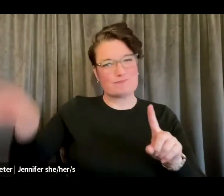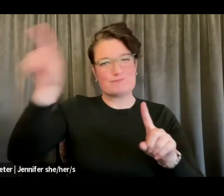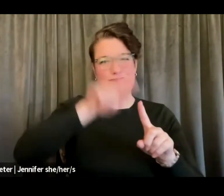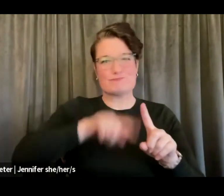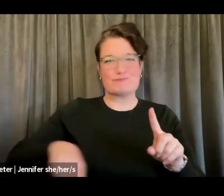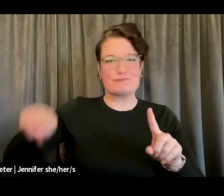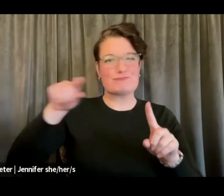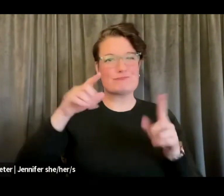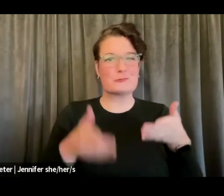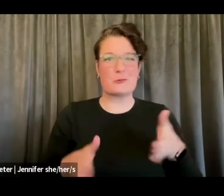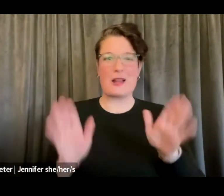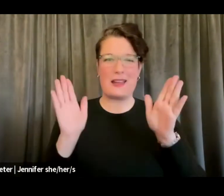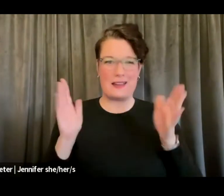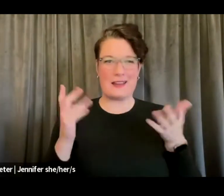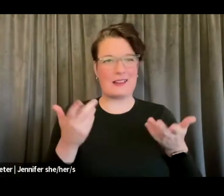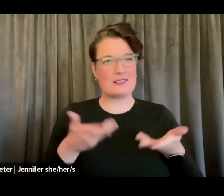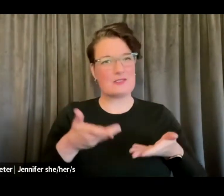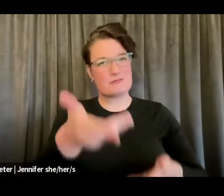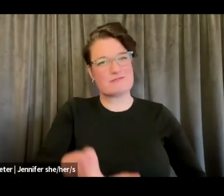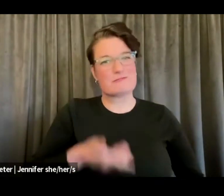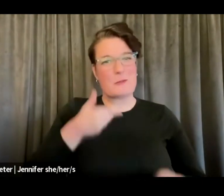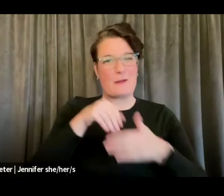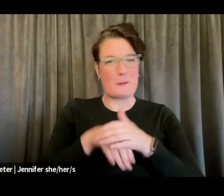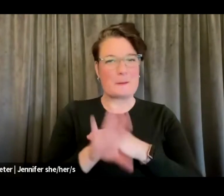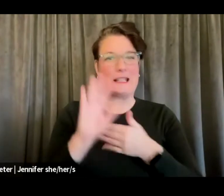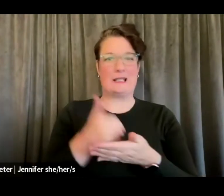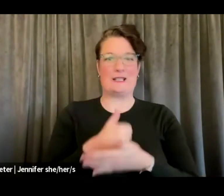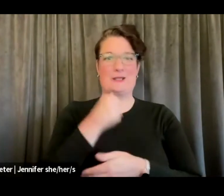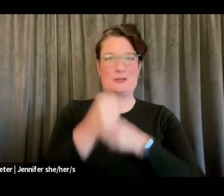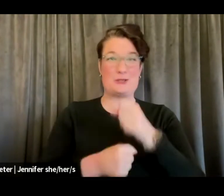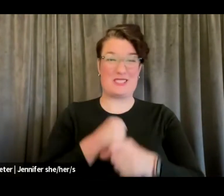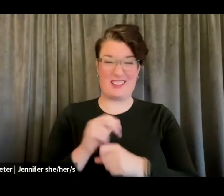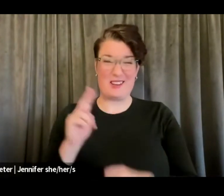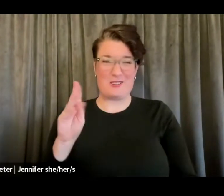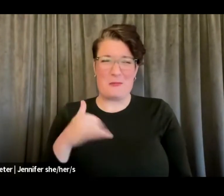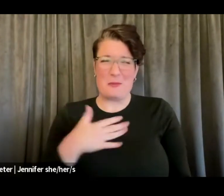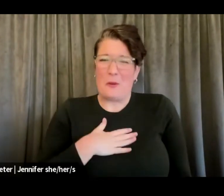folks as they enter into this new year. Nomy: mm, I have chills.